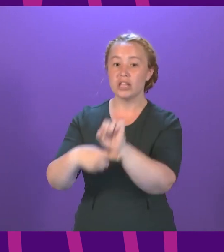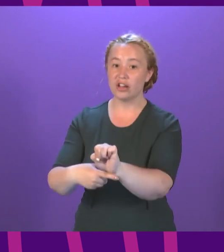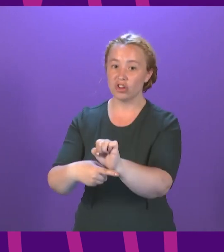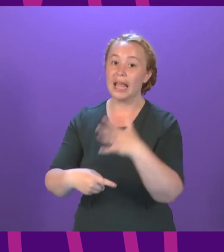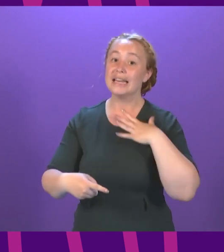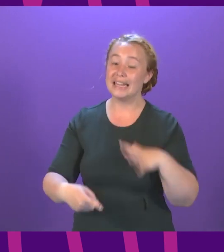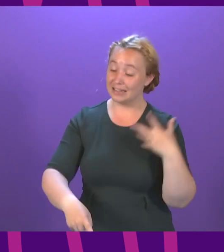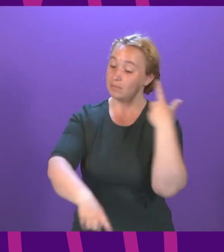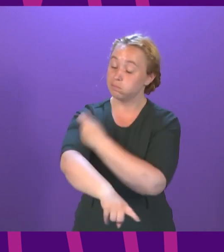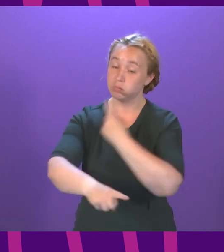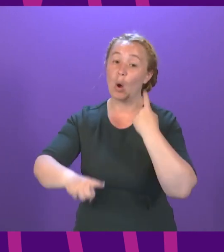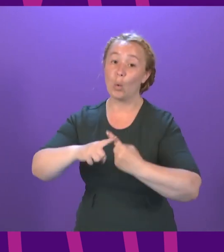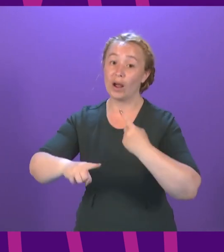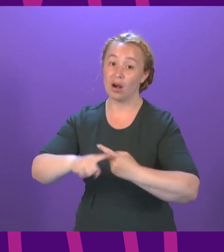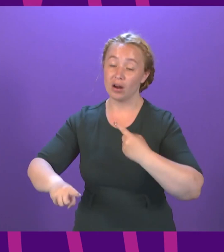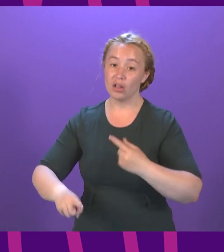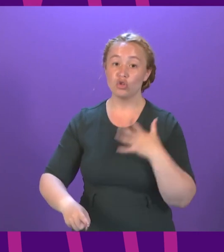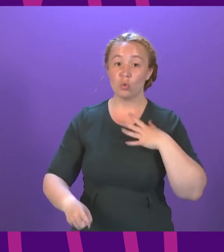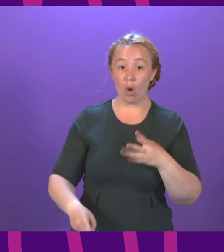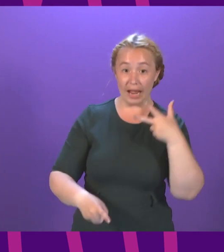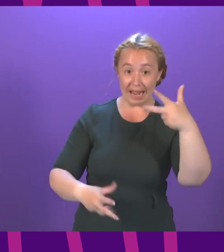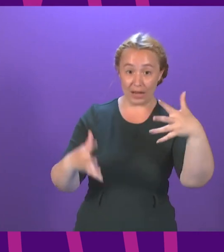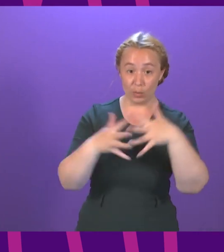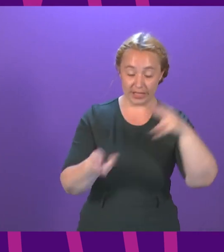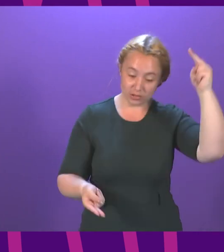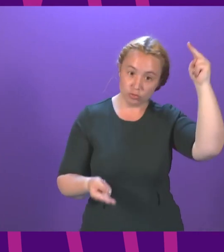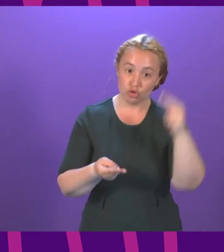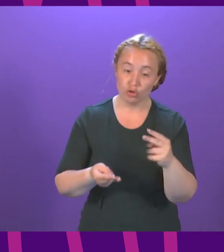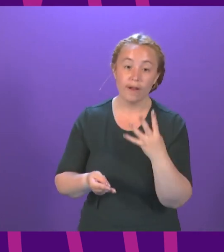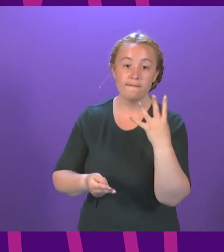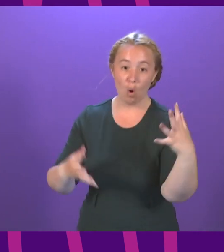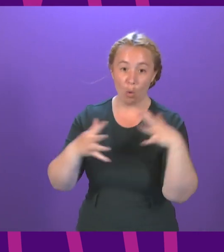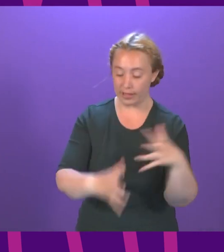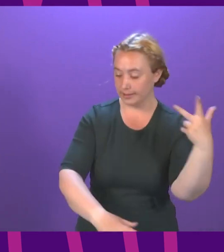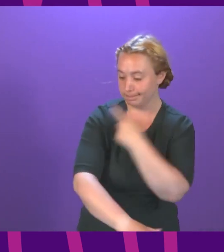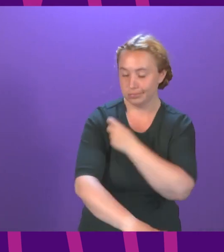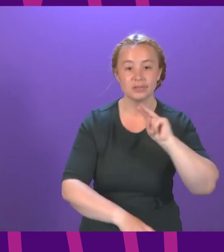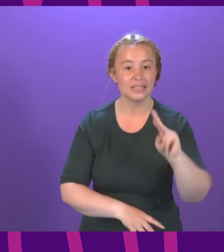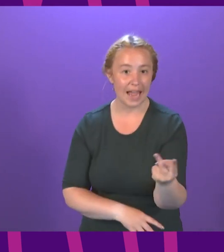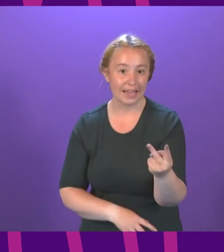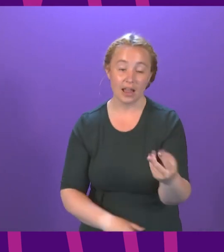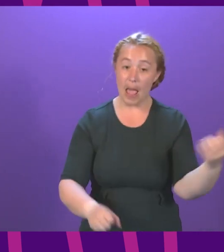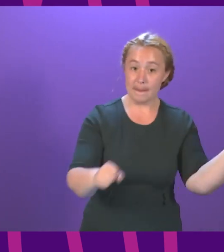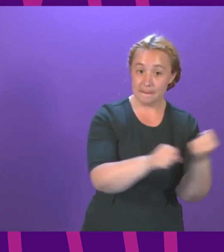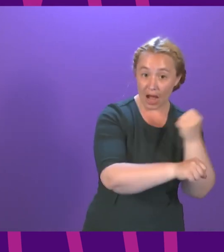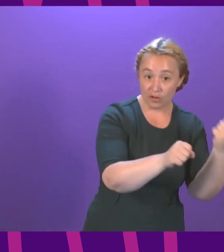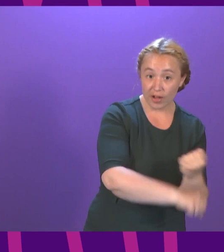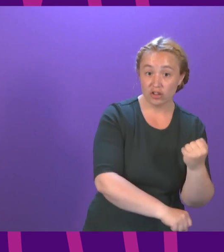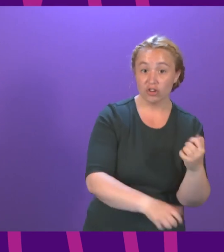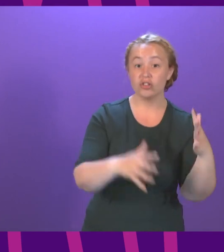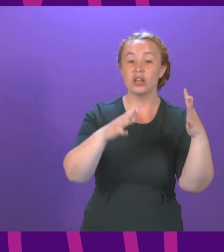introduce a four-week gap between vaccine doses, as recommended by the WHO and the manufacturers?